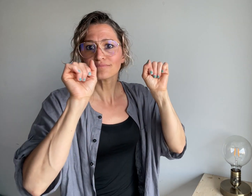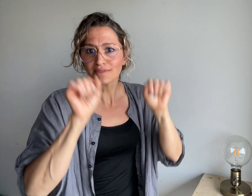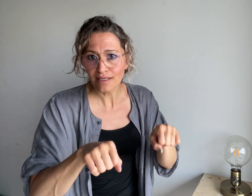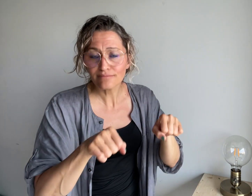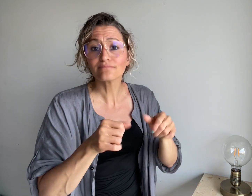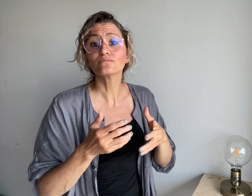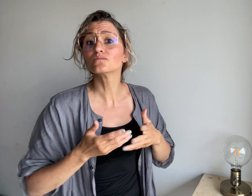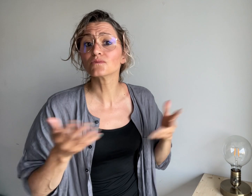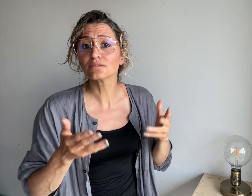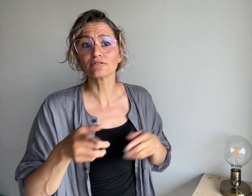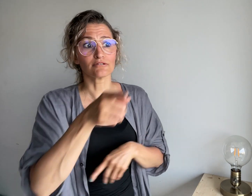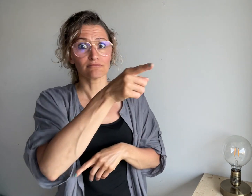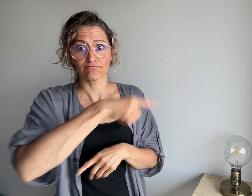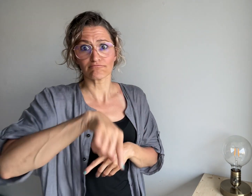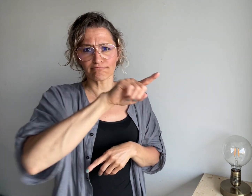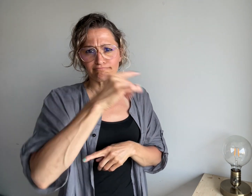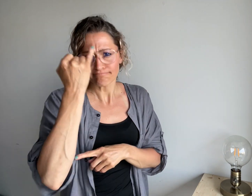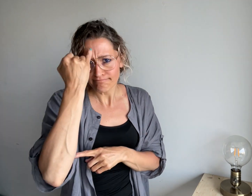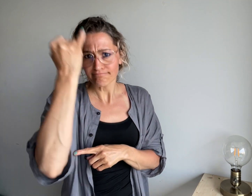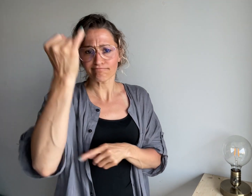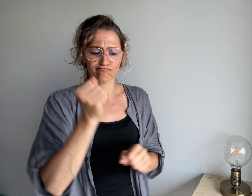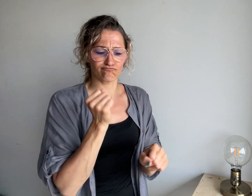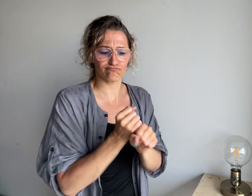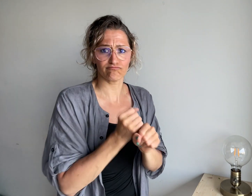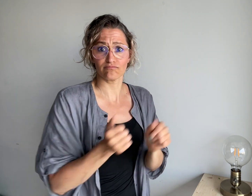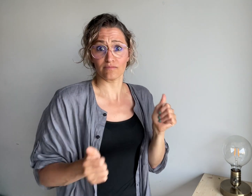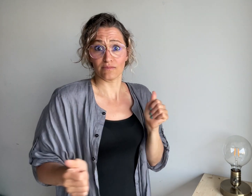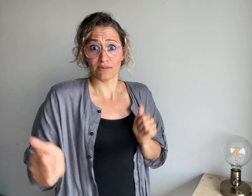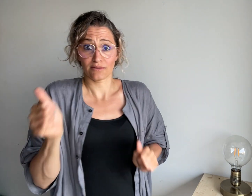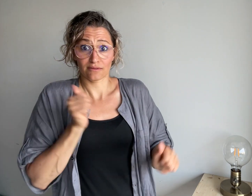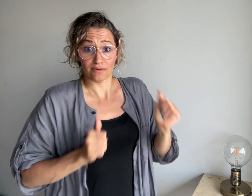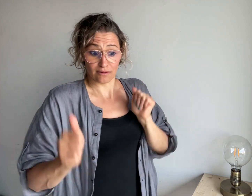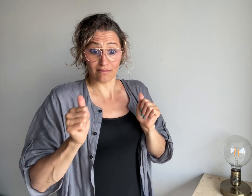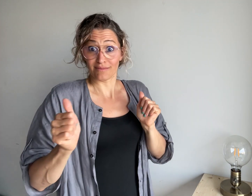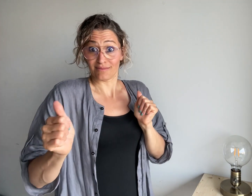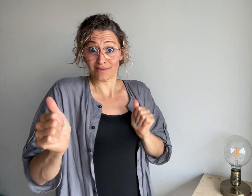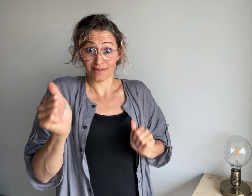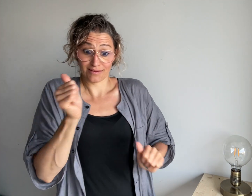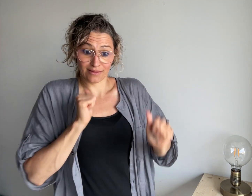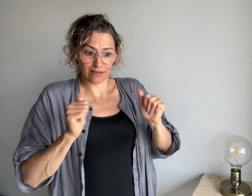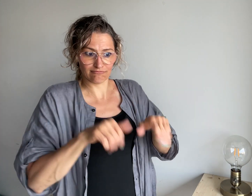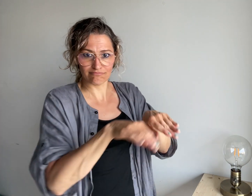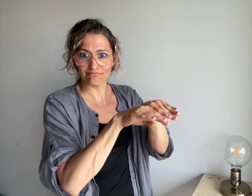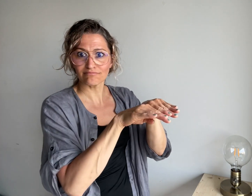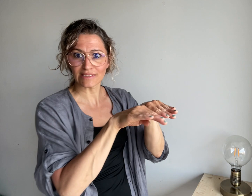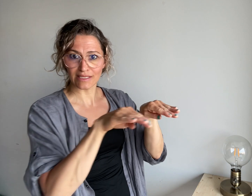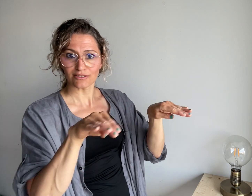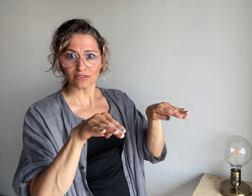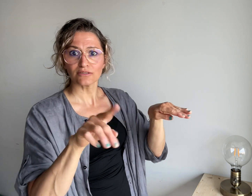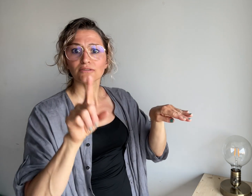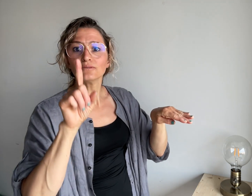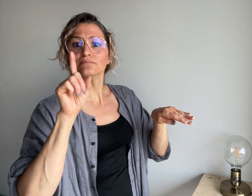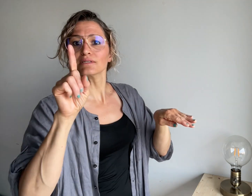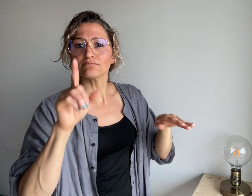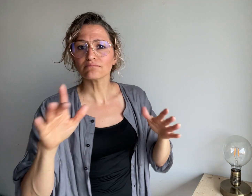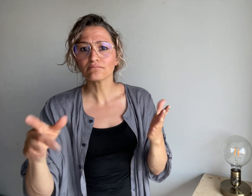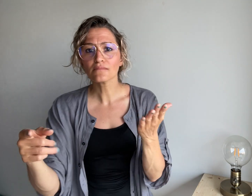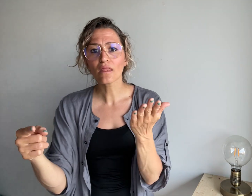create a performance at their stage and use technology